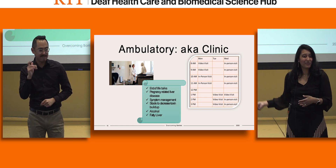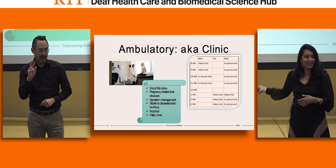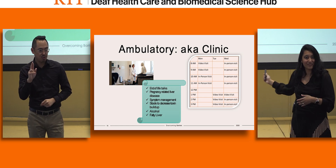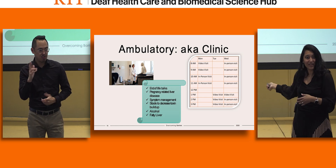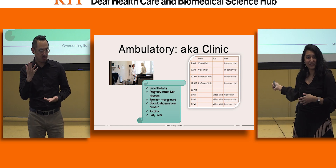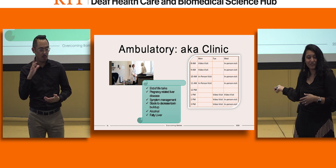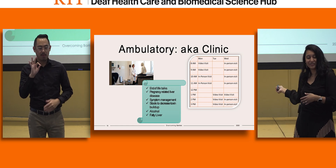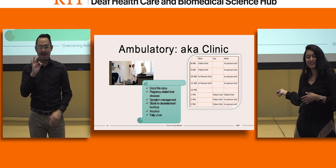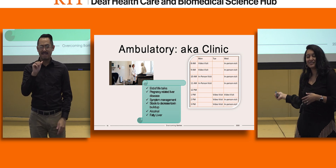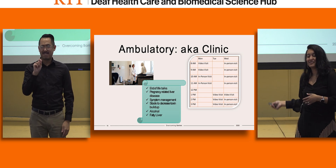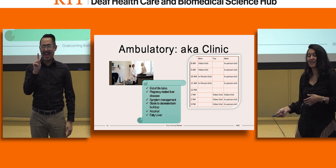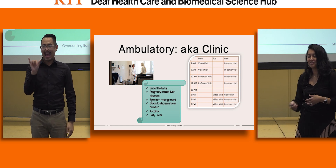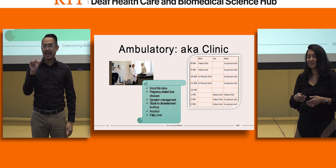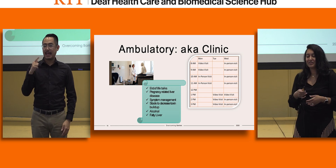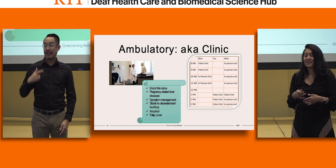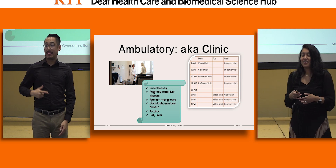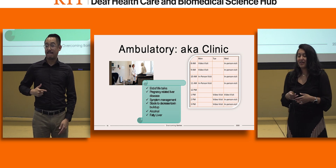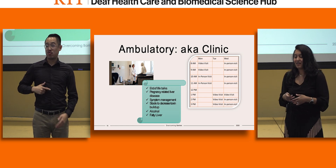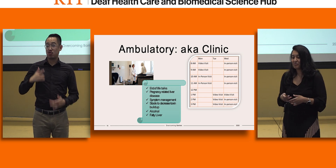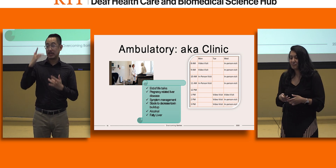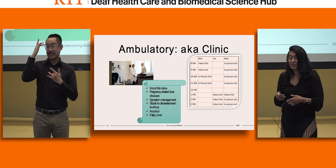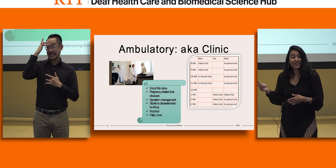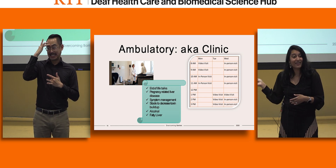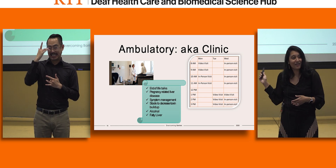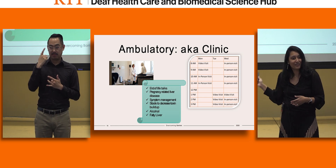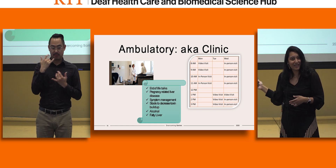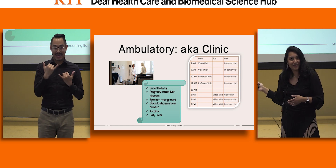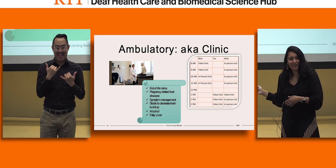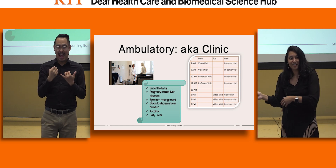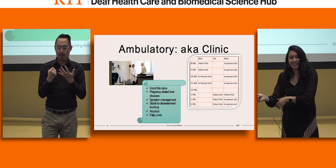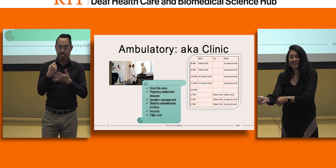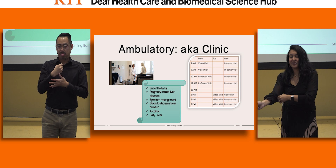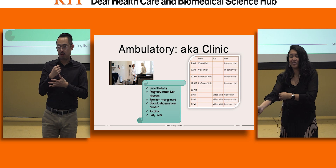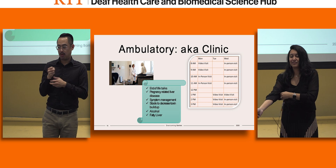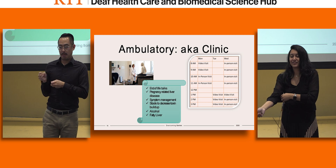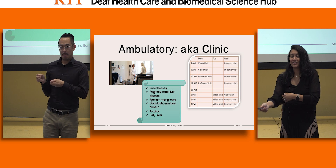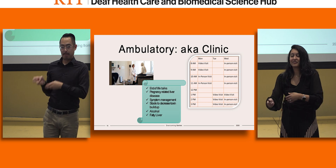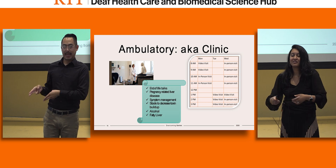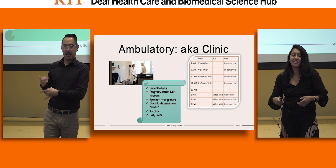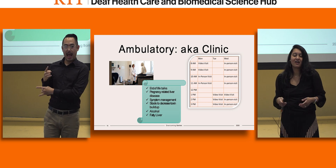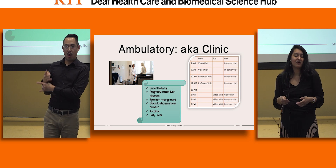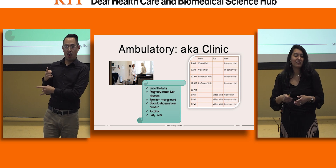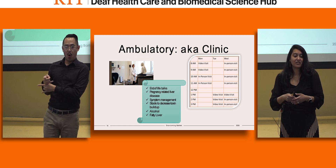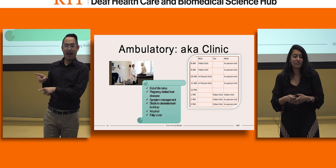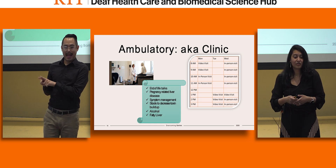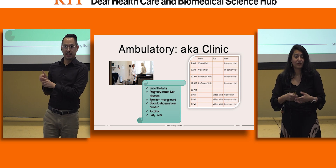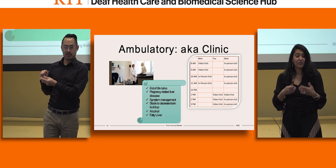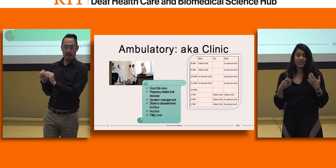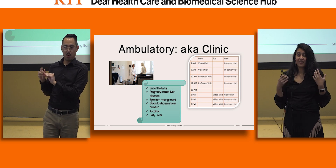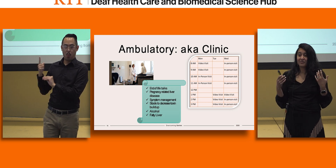and fatty liver disease is actually beating out alcohol on all fronts, and so...